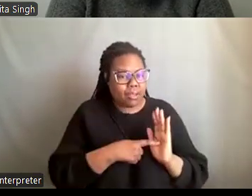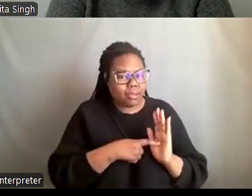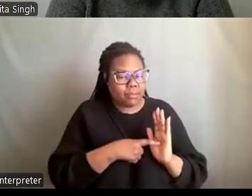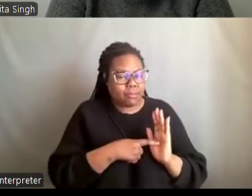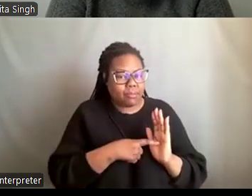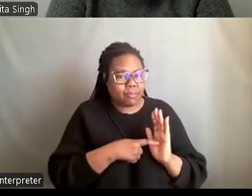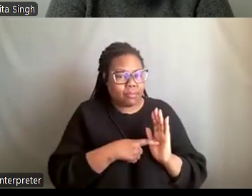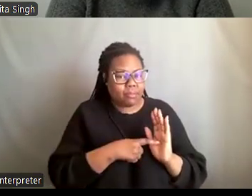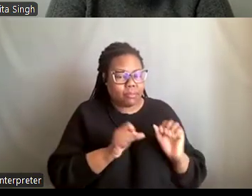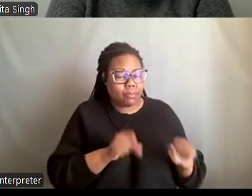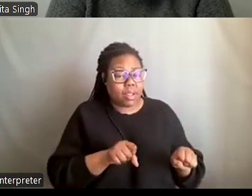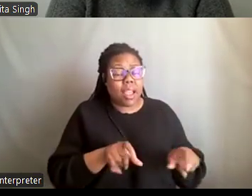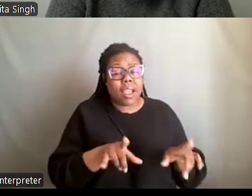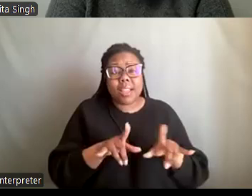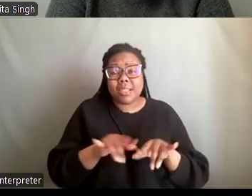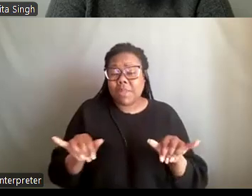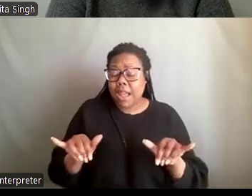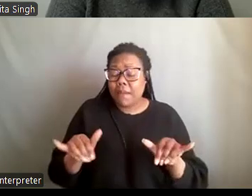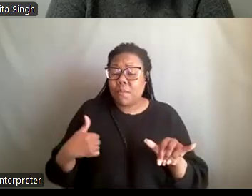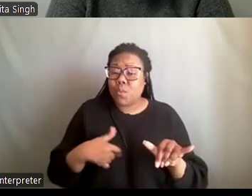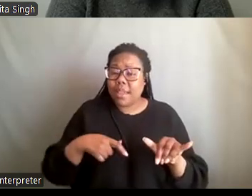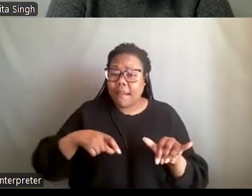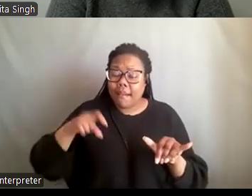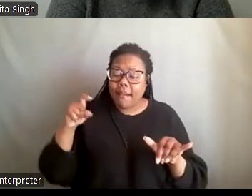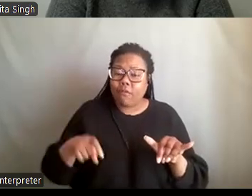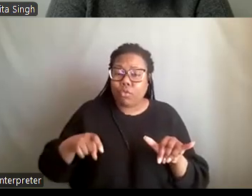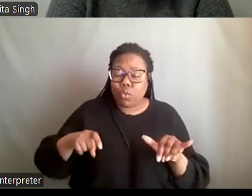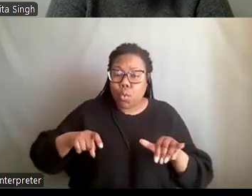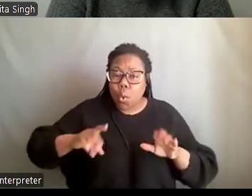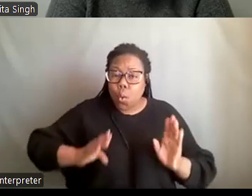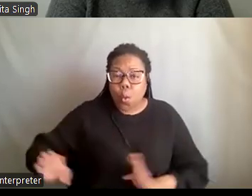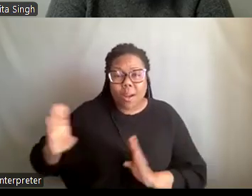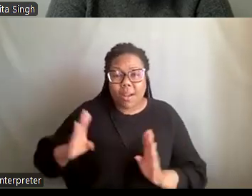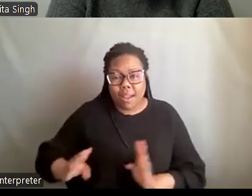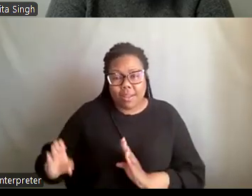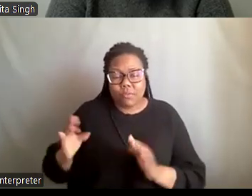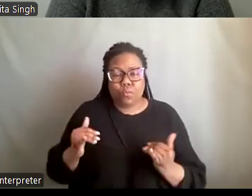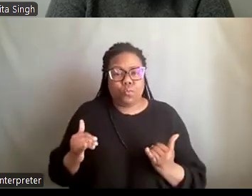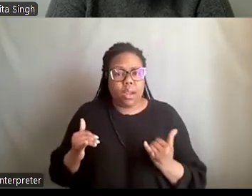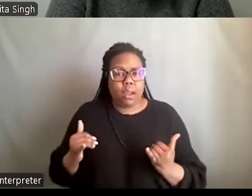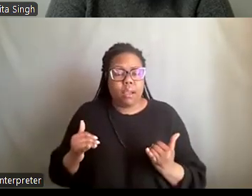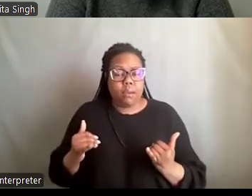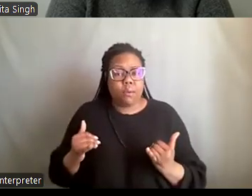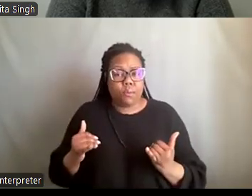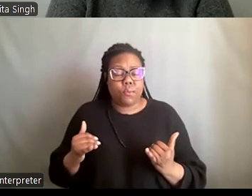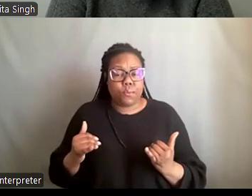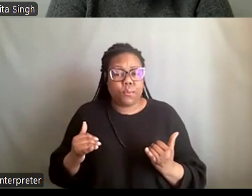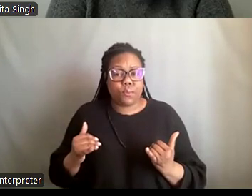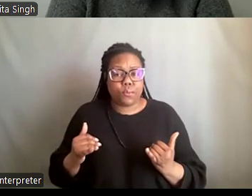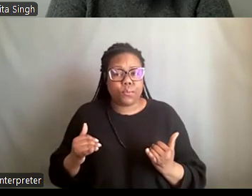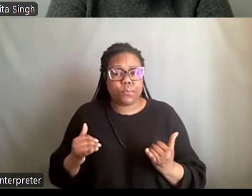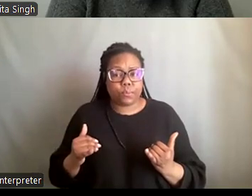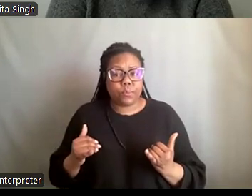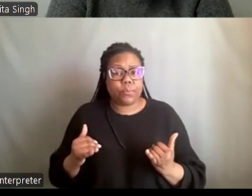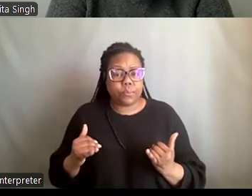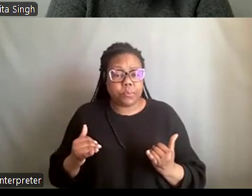both validate that and also we have to organize right now to